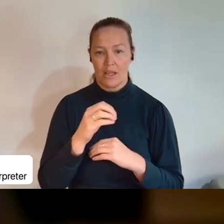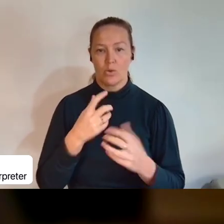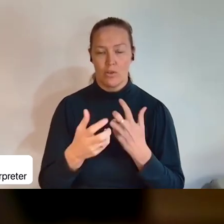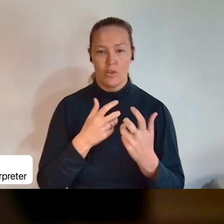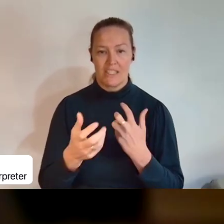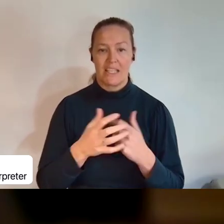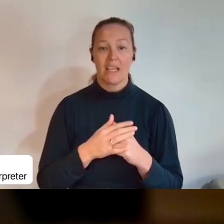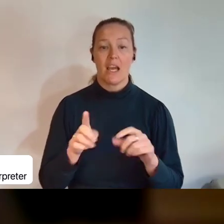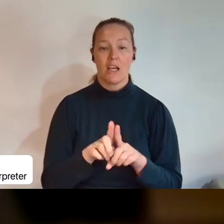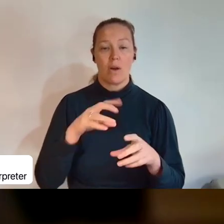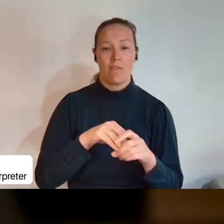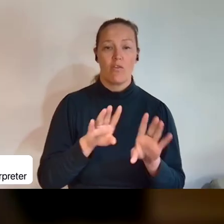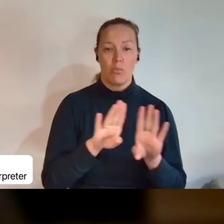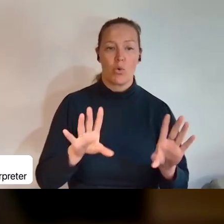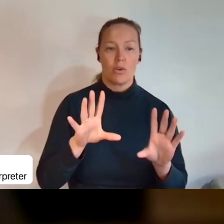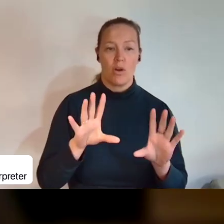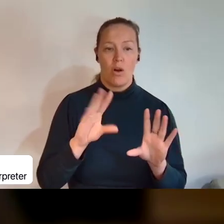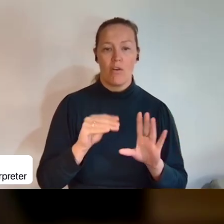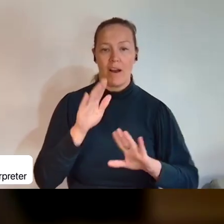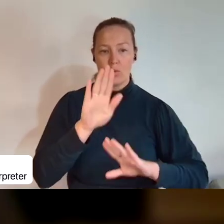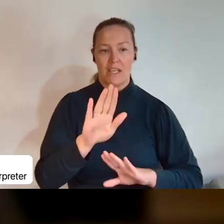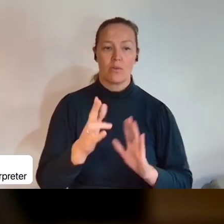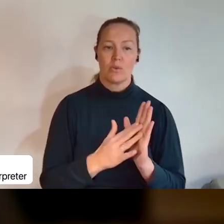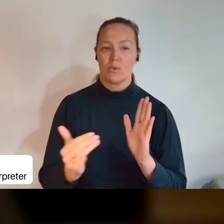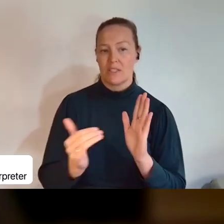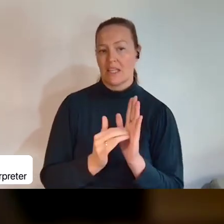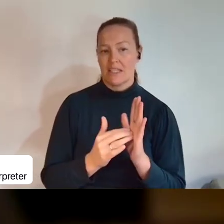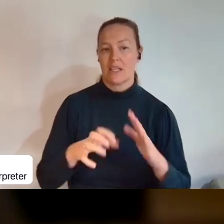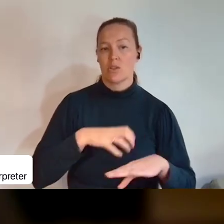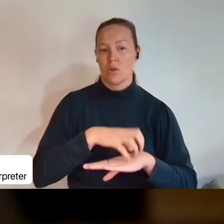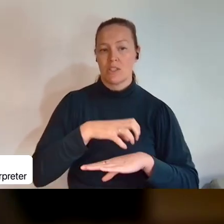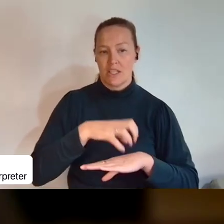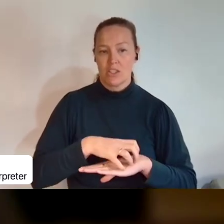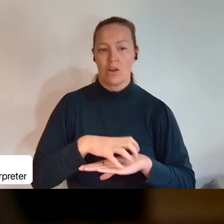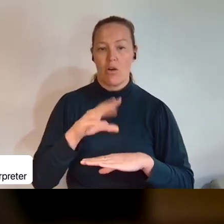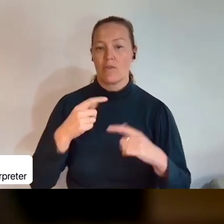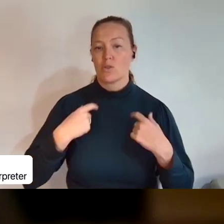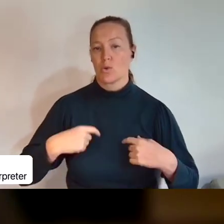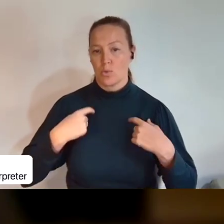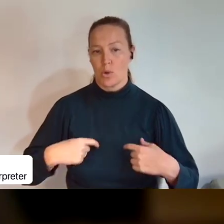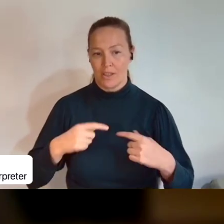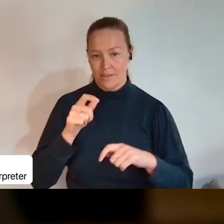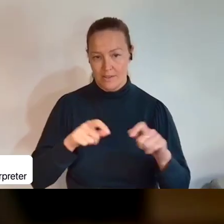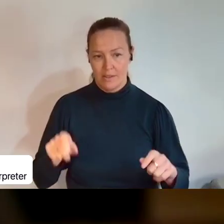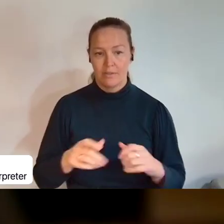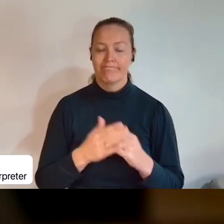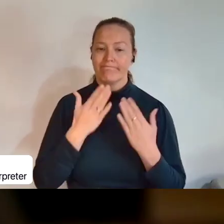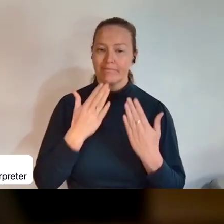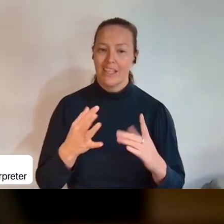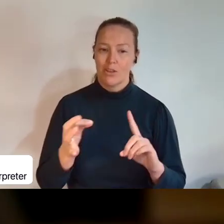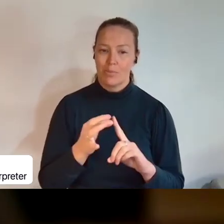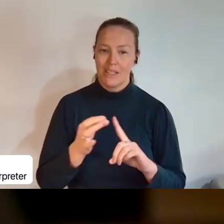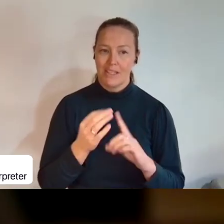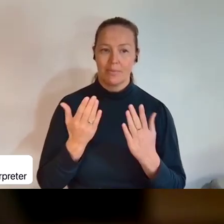the board of the Aotearoa New Zealand Association of Social Workers. Thank you very much, Piotr, and